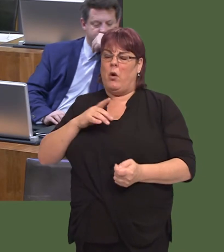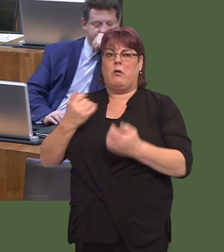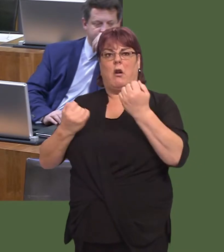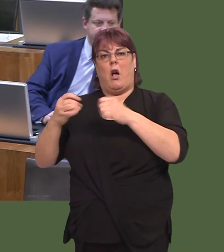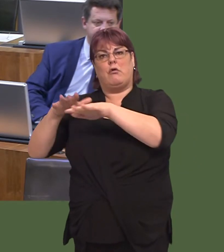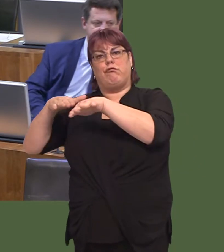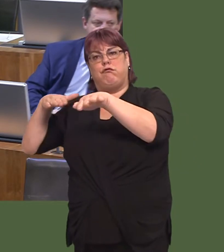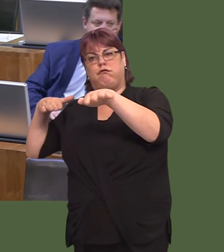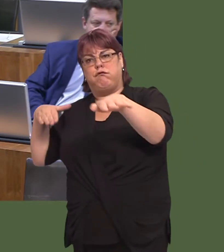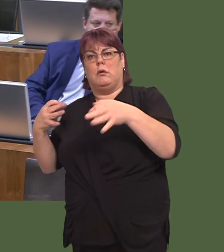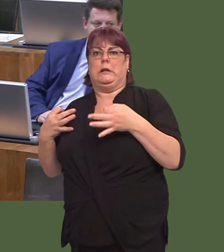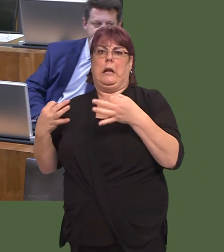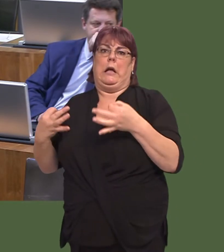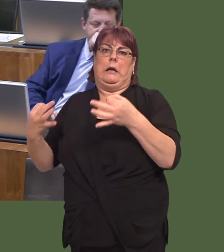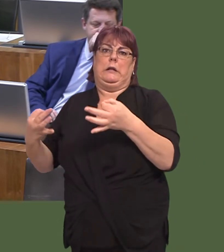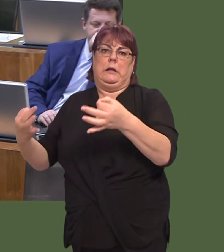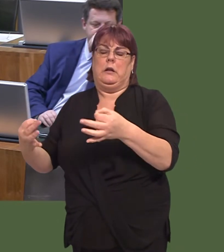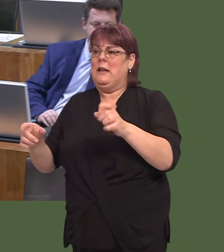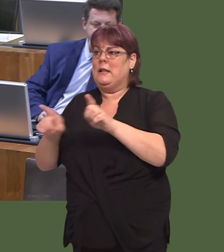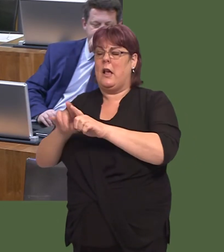applies on the French side as well, if Iím honest, in Calais.